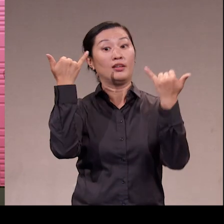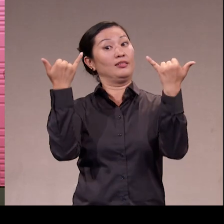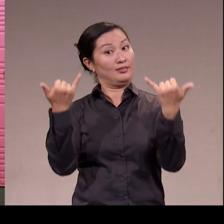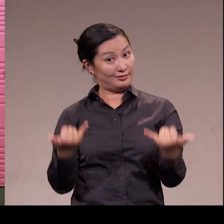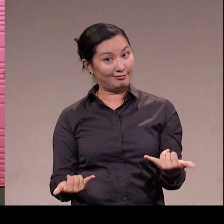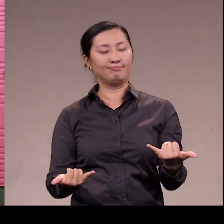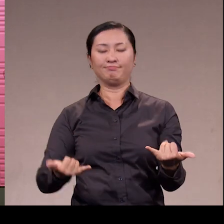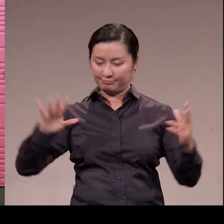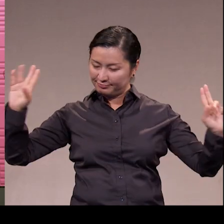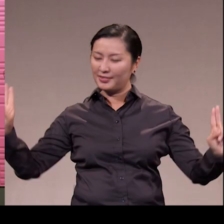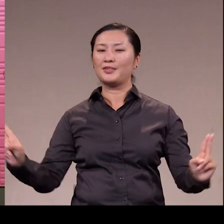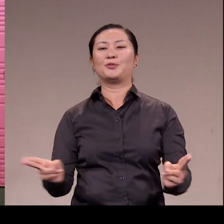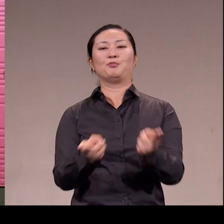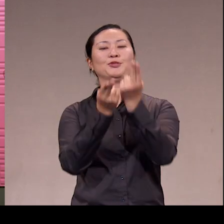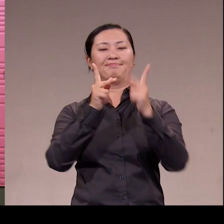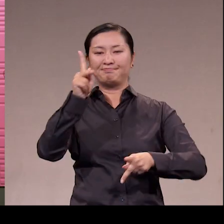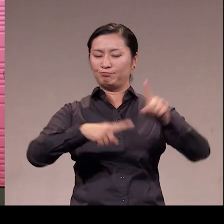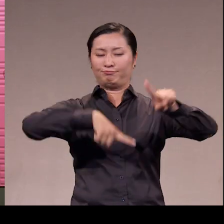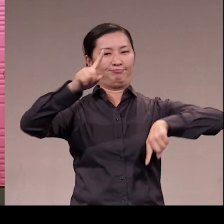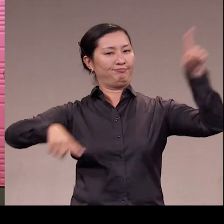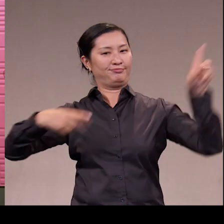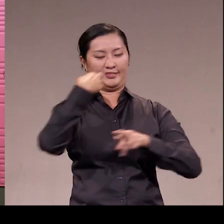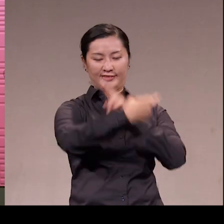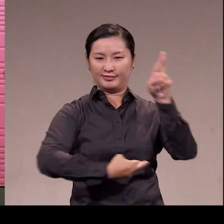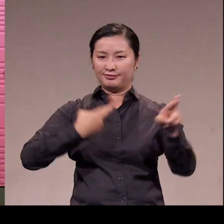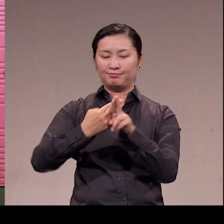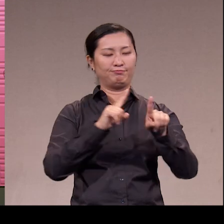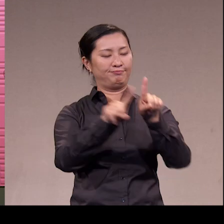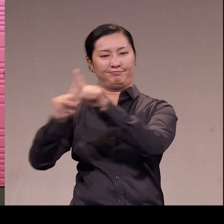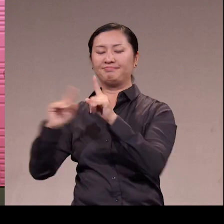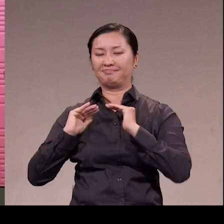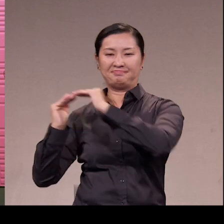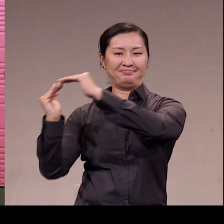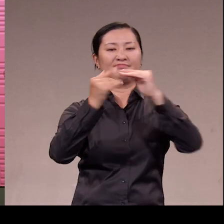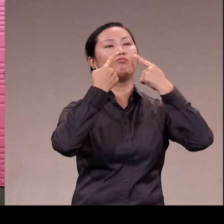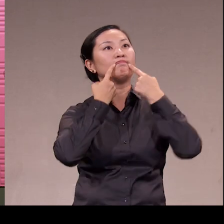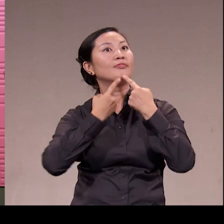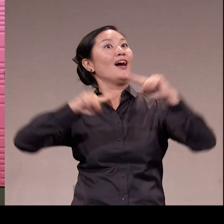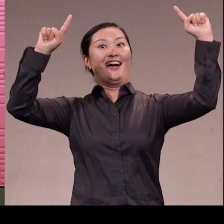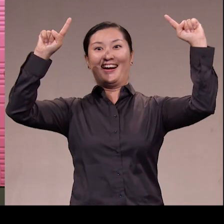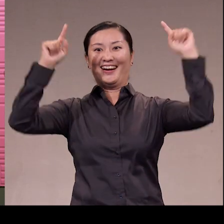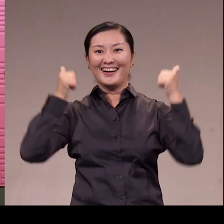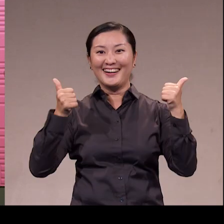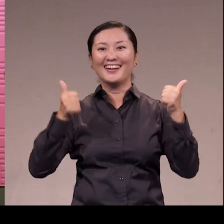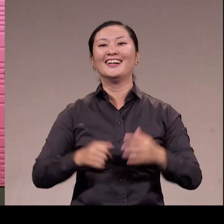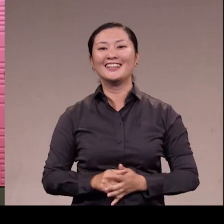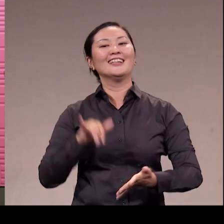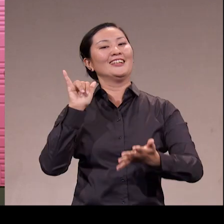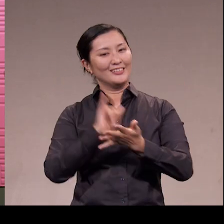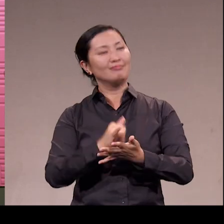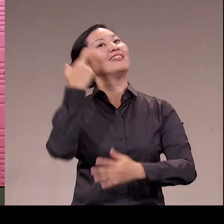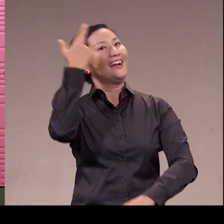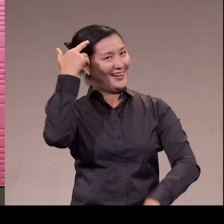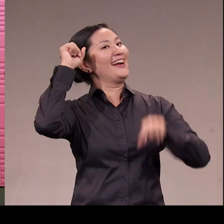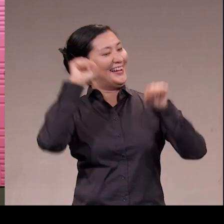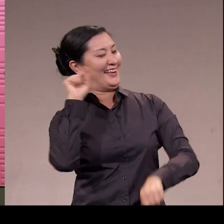multi-racial society that is egalitarian and successful. That is the reason we are able to